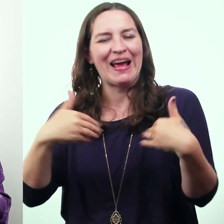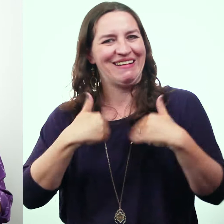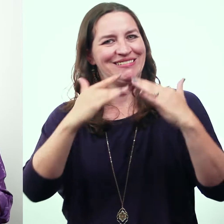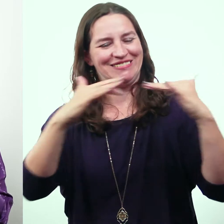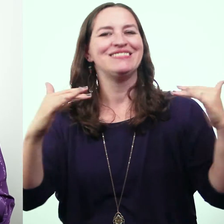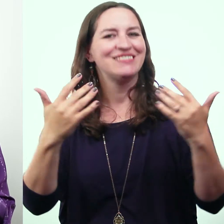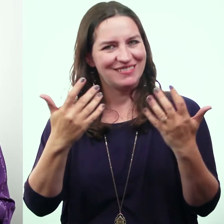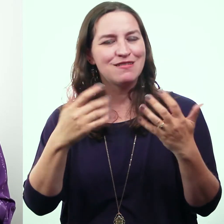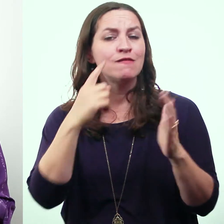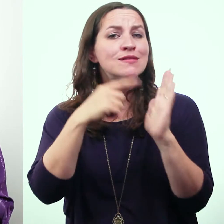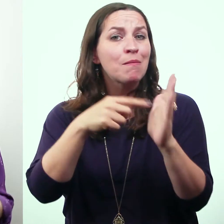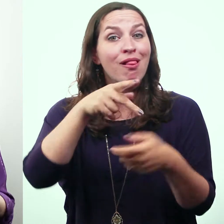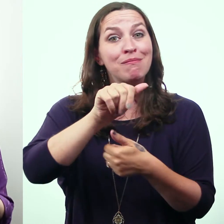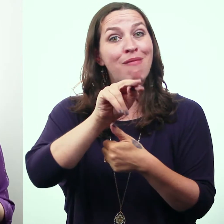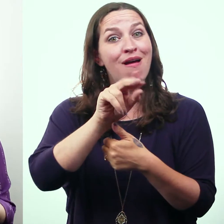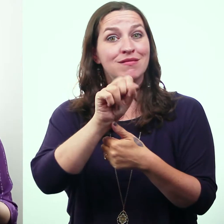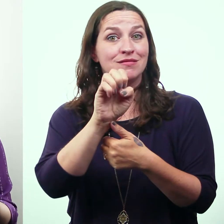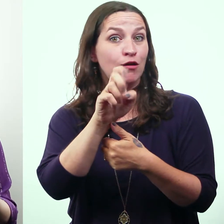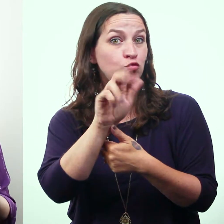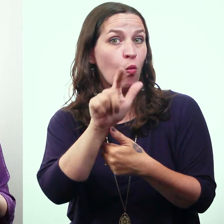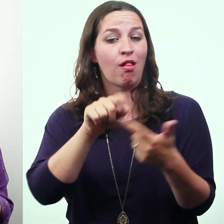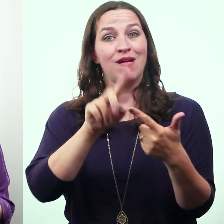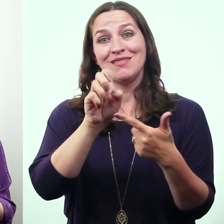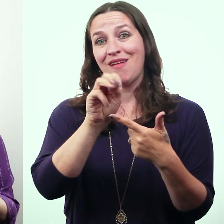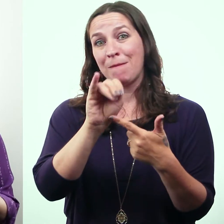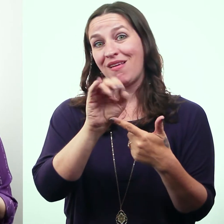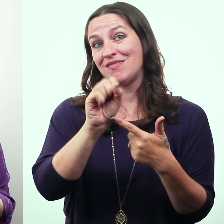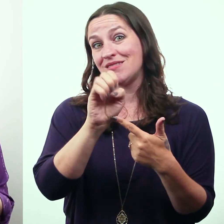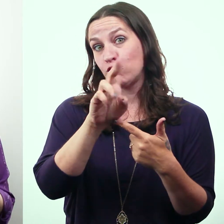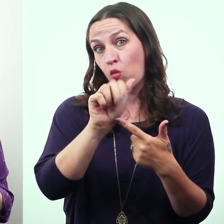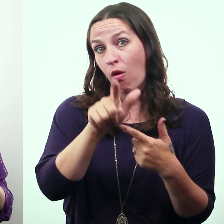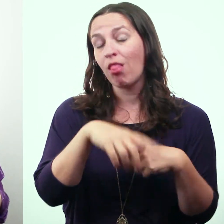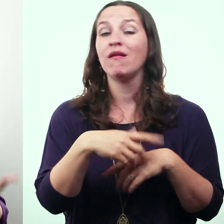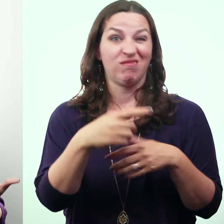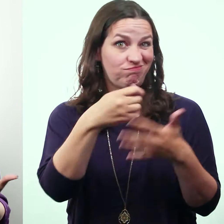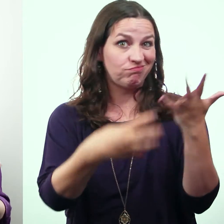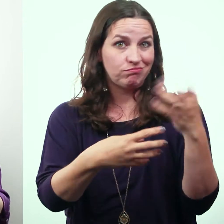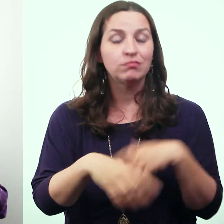you may have heard some of these words like pansexual, demisexual. In terms of gender, we not